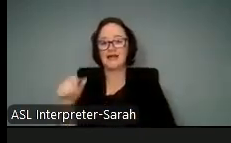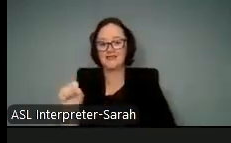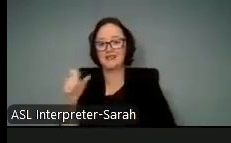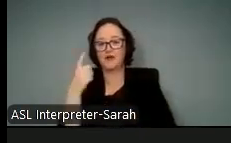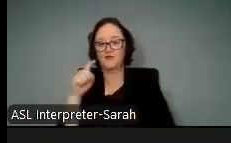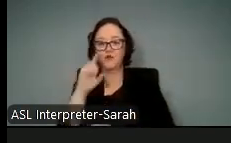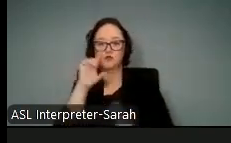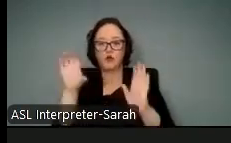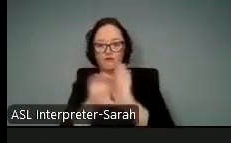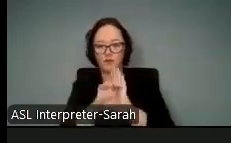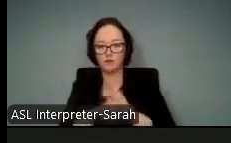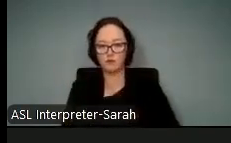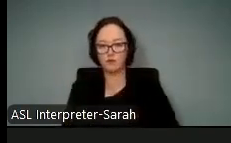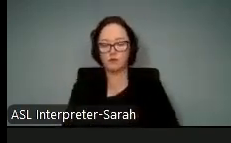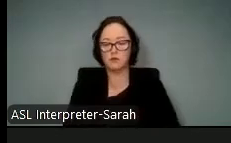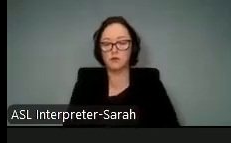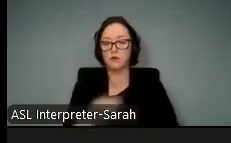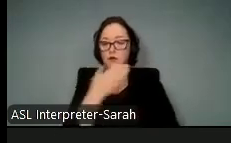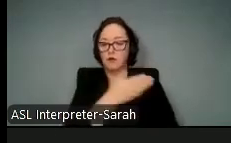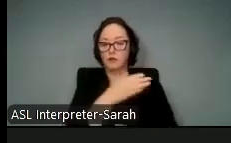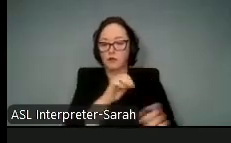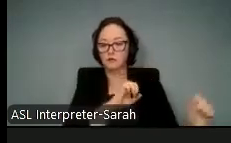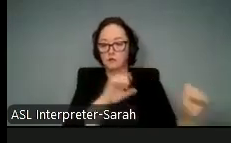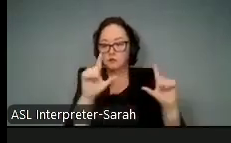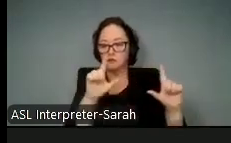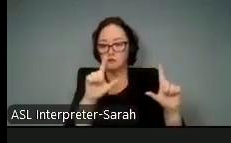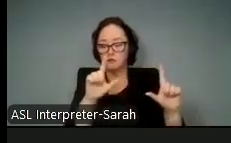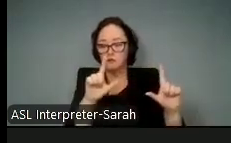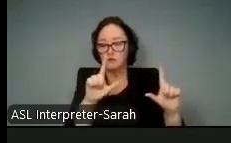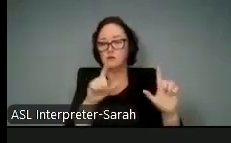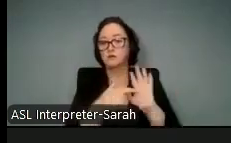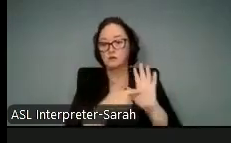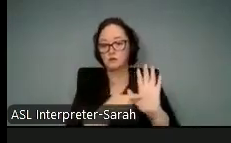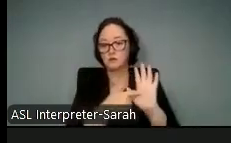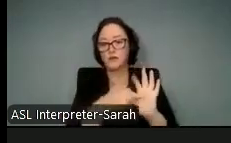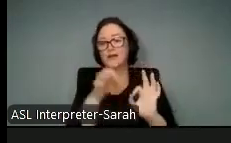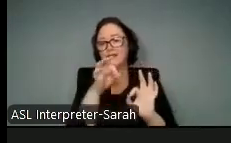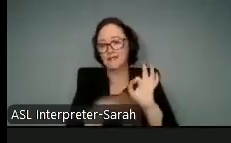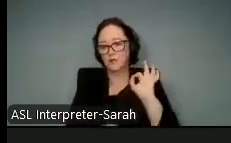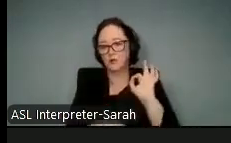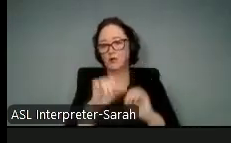On this slide we have an example of some simple alternative text.